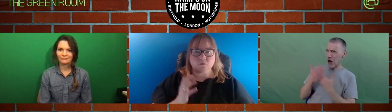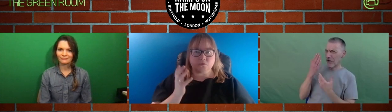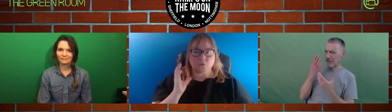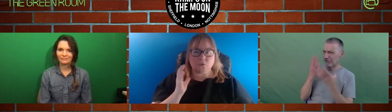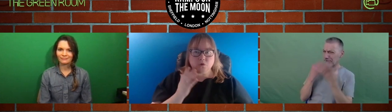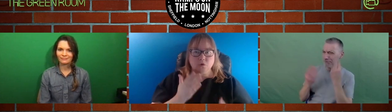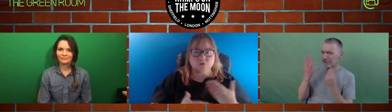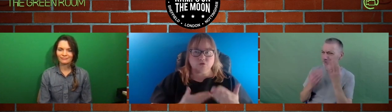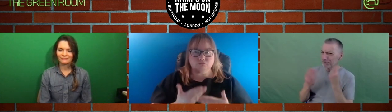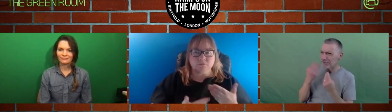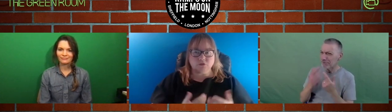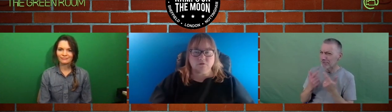So was that the first time that you'd